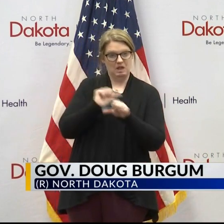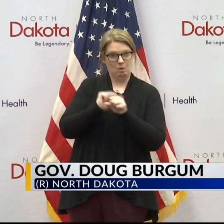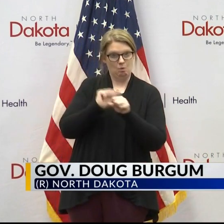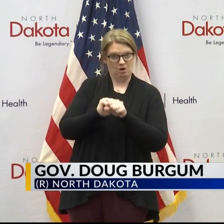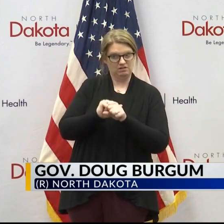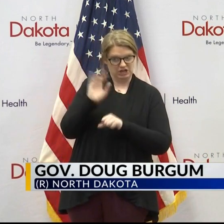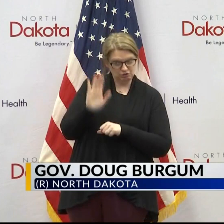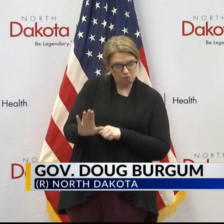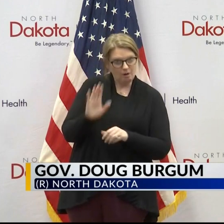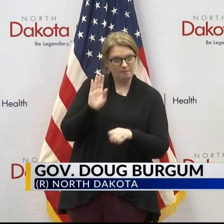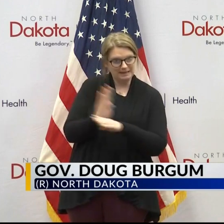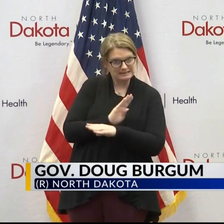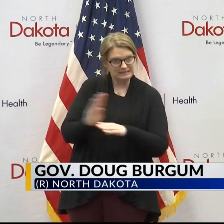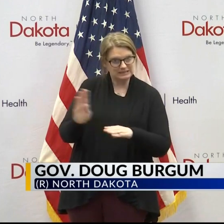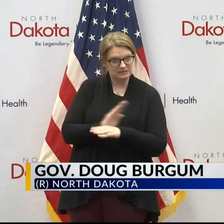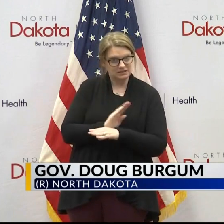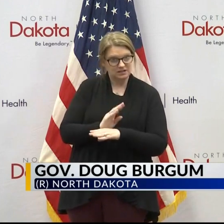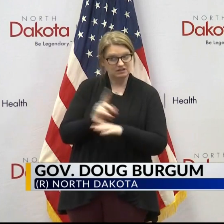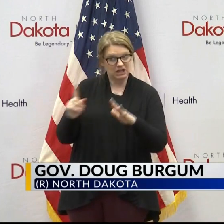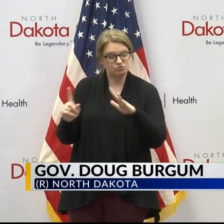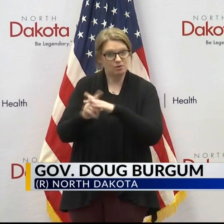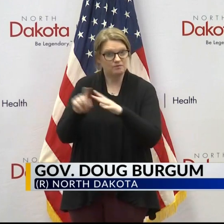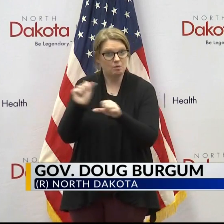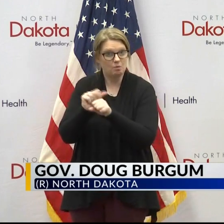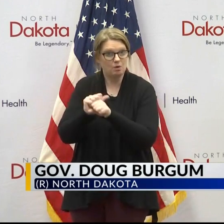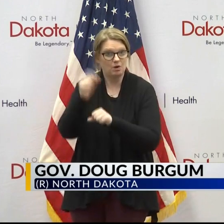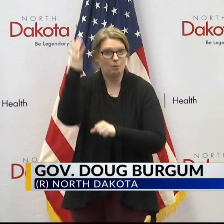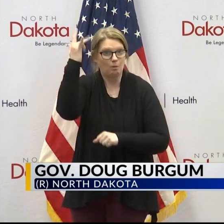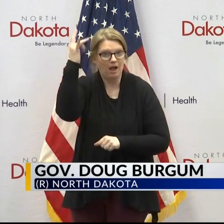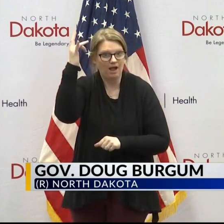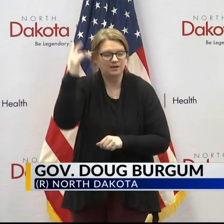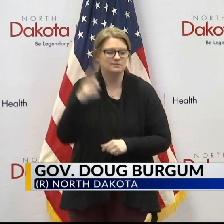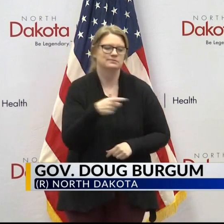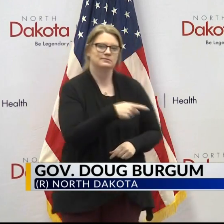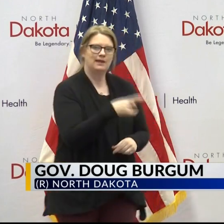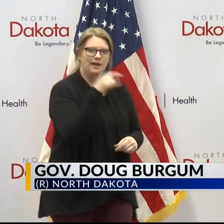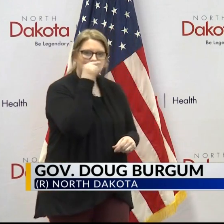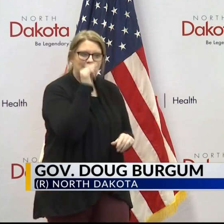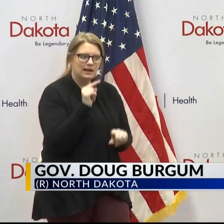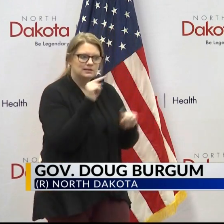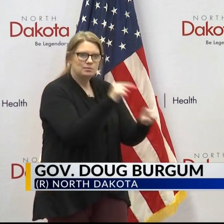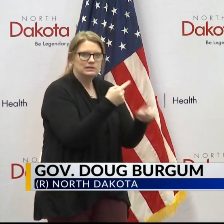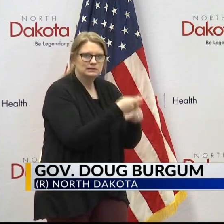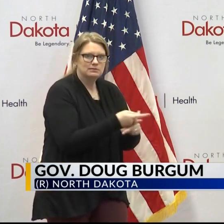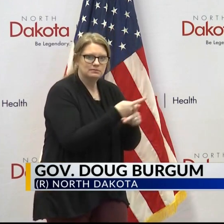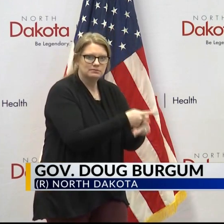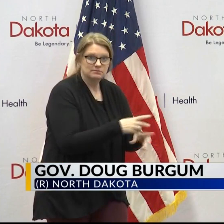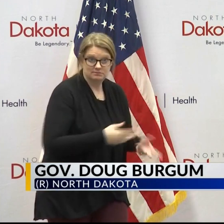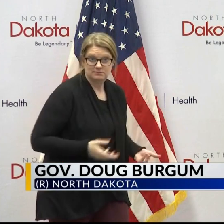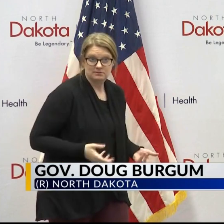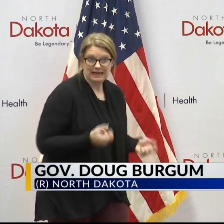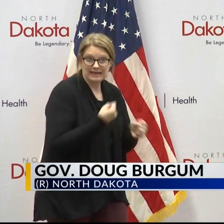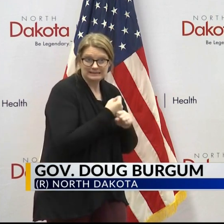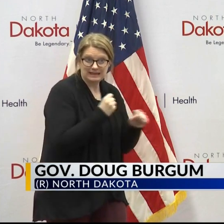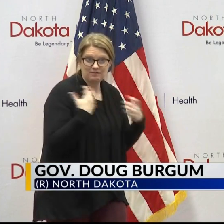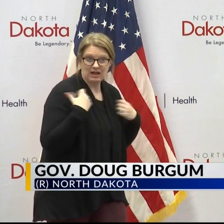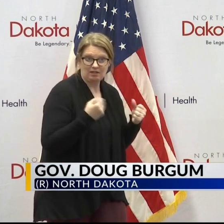TEAM MEMBERS WORKING FOR YOU, THERE'S A SET ANOTHER 710